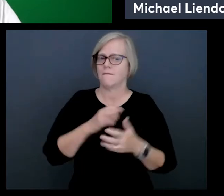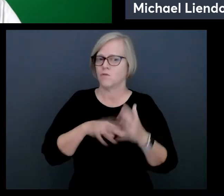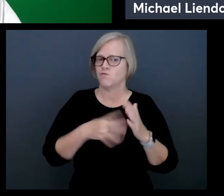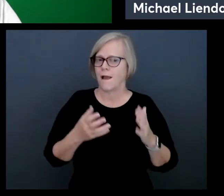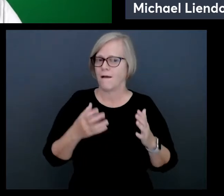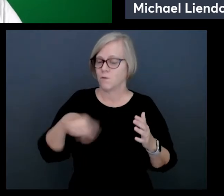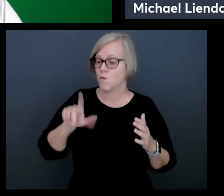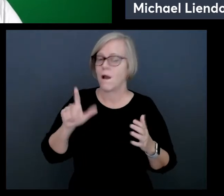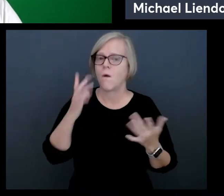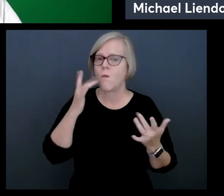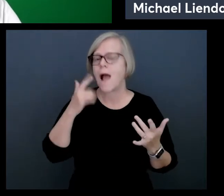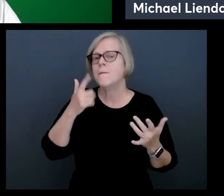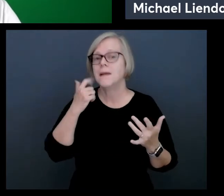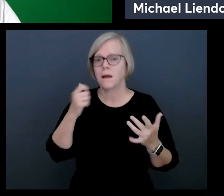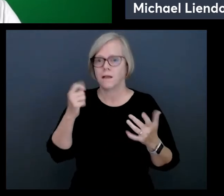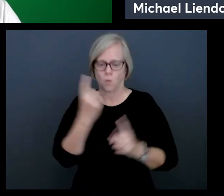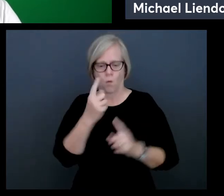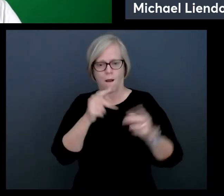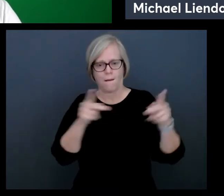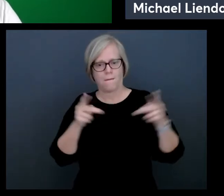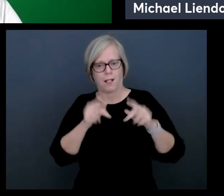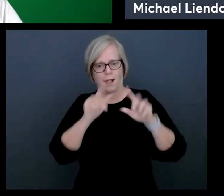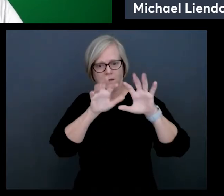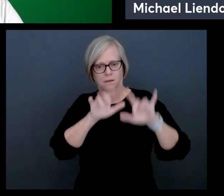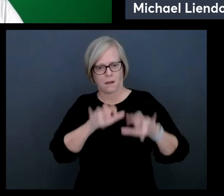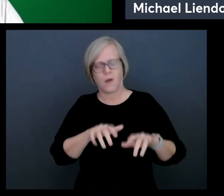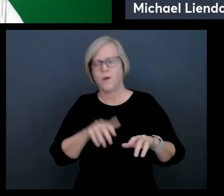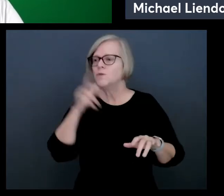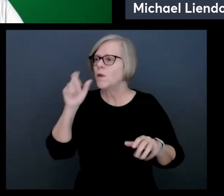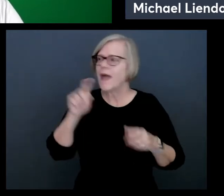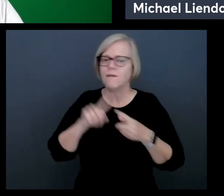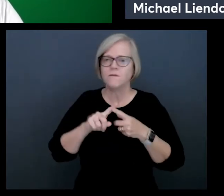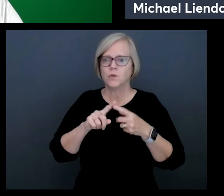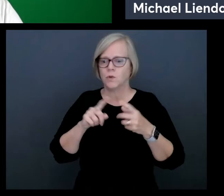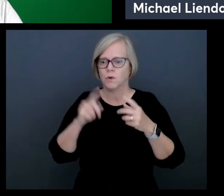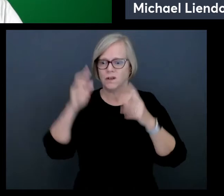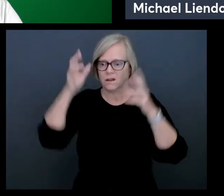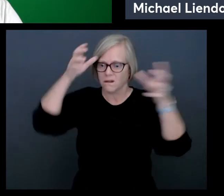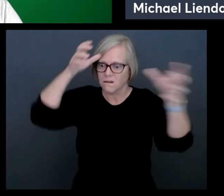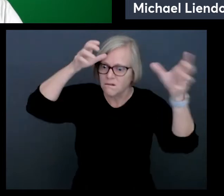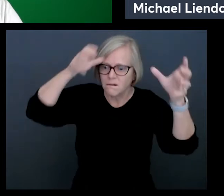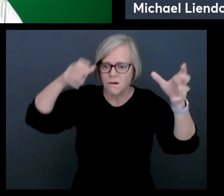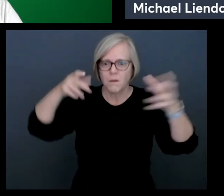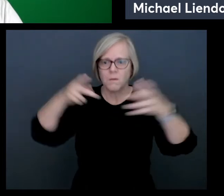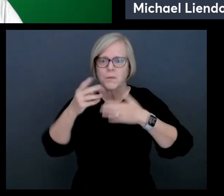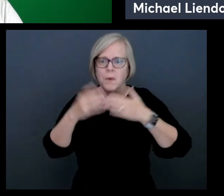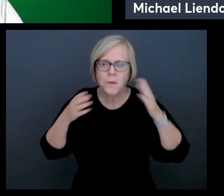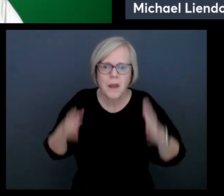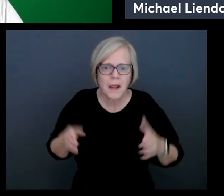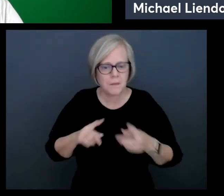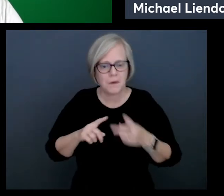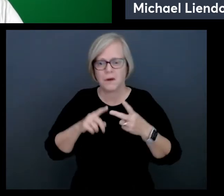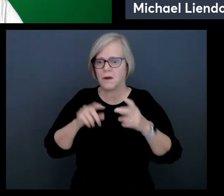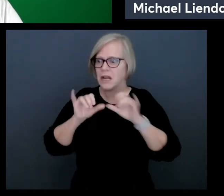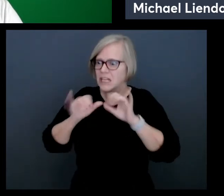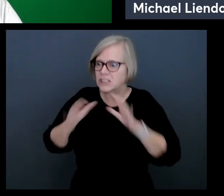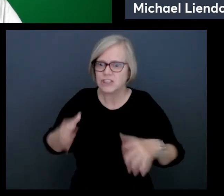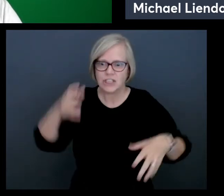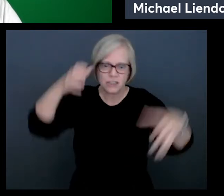when they use GraphQL is that now you have this one place where you don't have to be a programmer. You don't have to be an engineer.